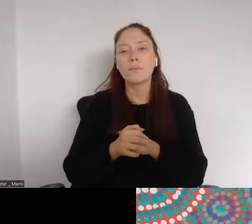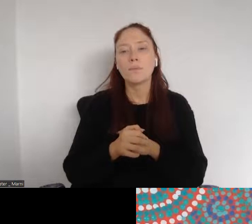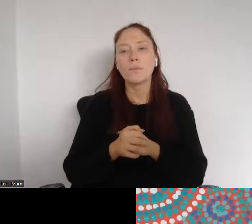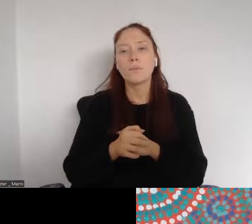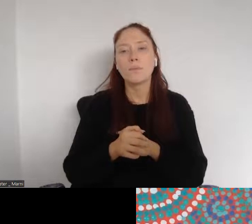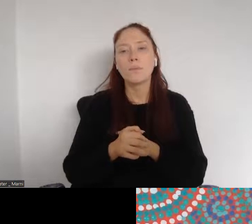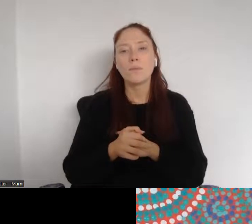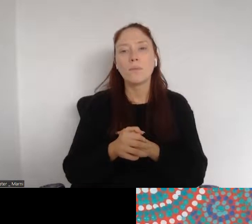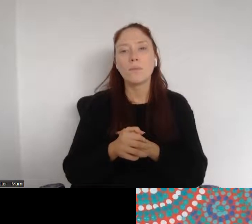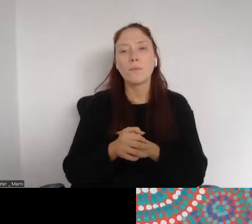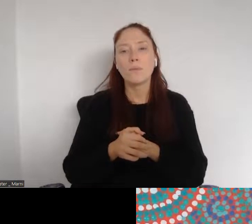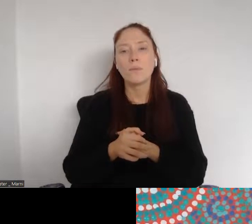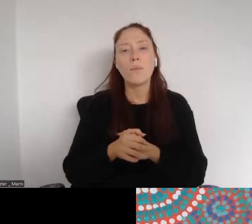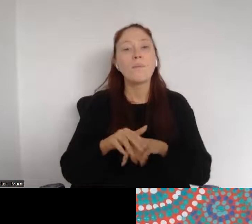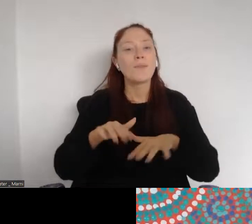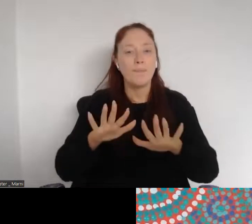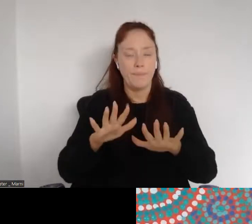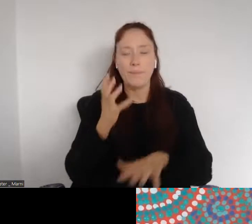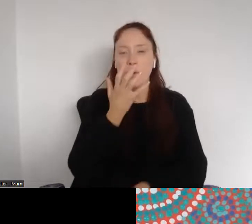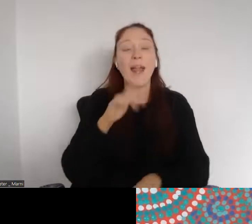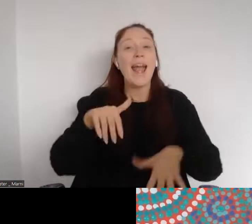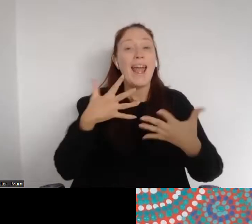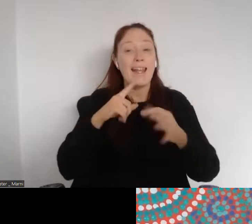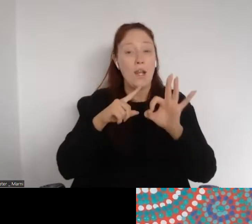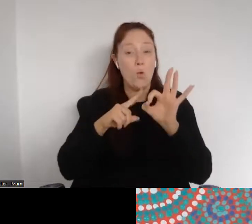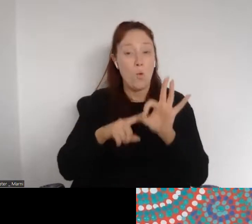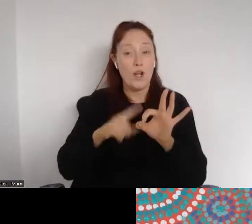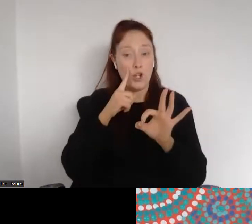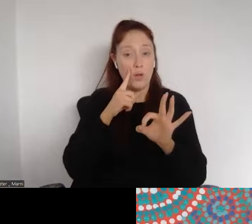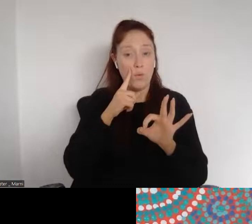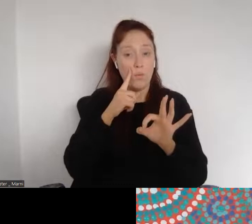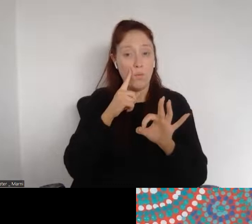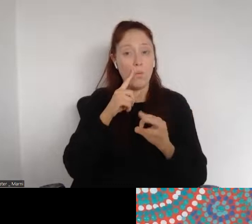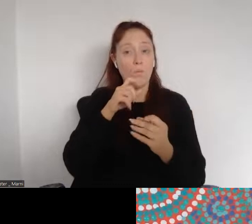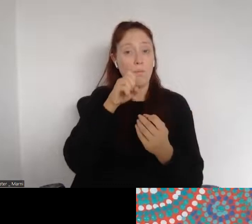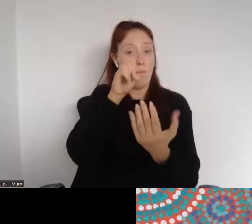participants that's relevant to today's webinar and questions will be circulated to participants.